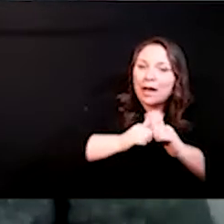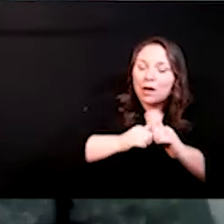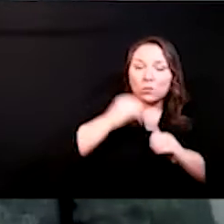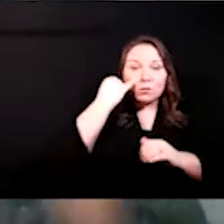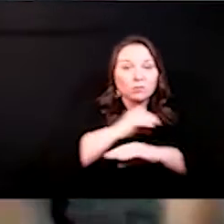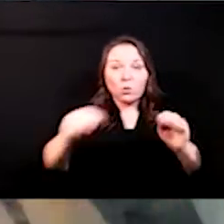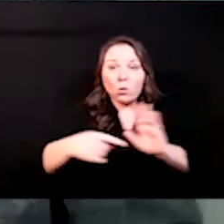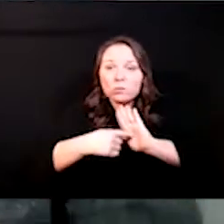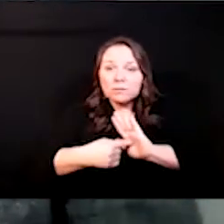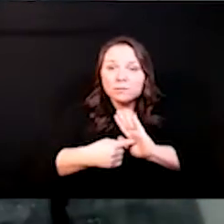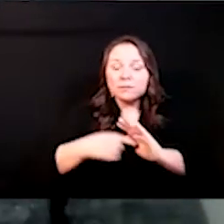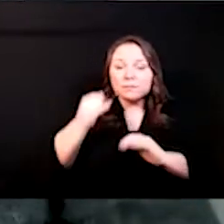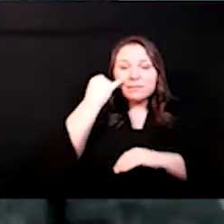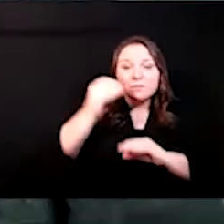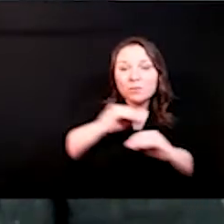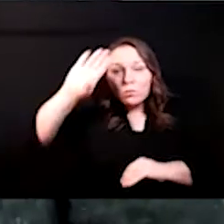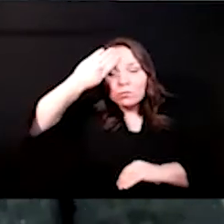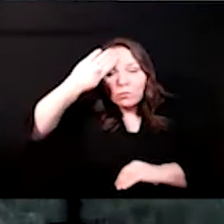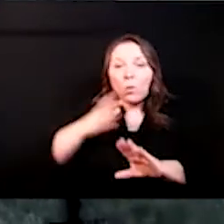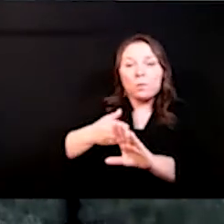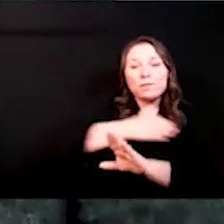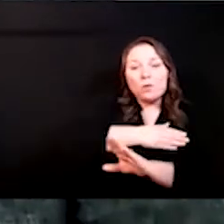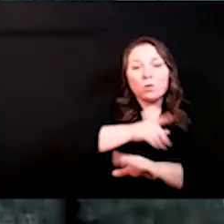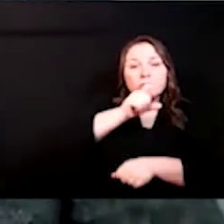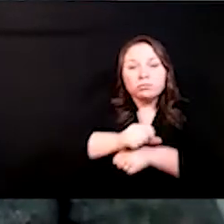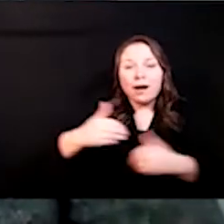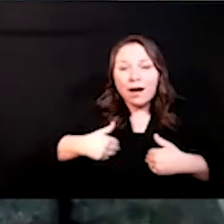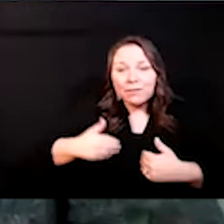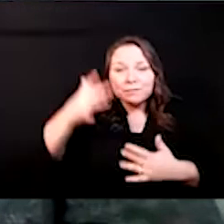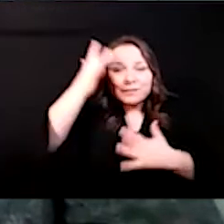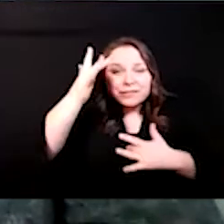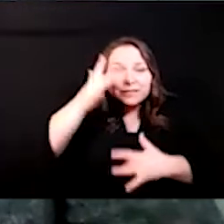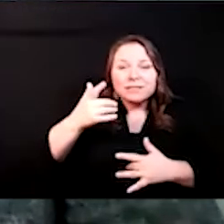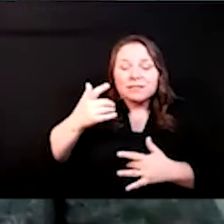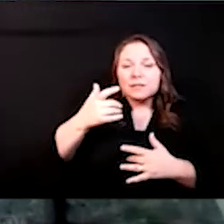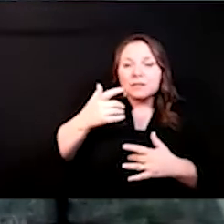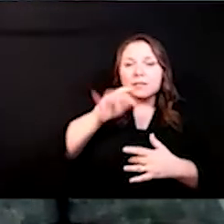INFECTION AND EVEN WHEN PEOPLE DIDN'T HAVE SYMPTOMS AND PEOPLE WERE IN THE PRE- SYMPTOMATIC STATE AND YOU KNOW